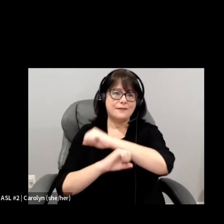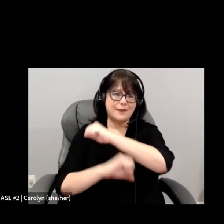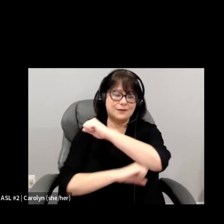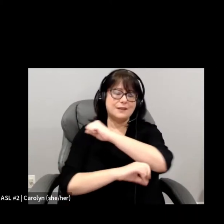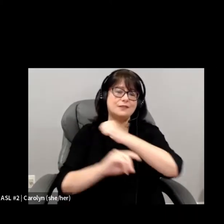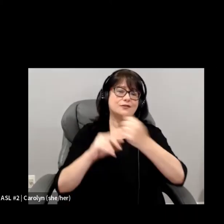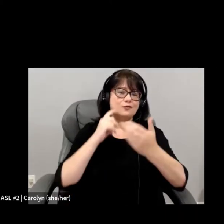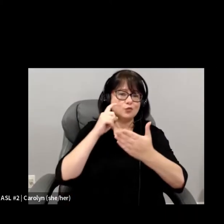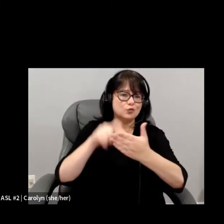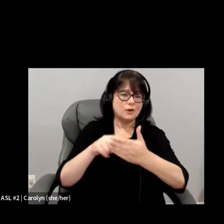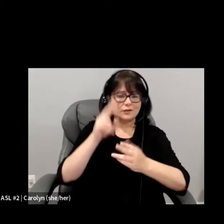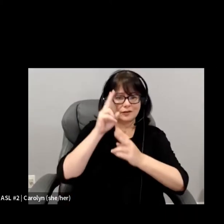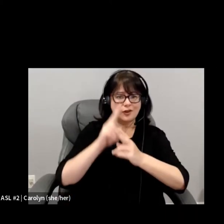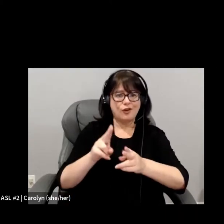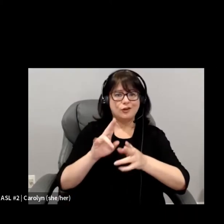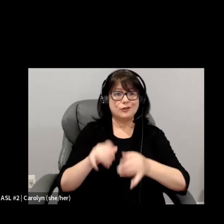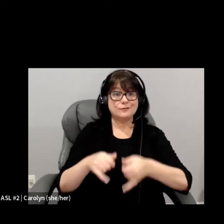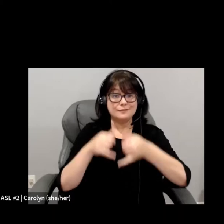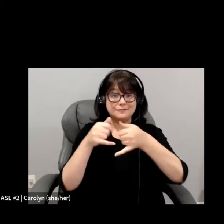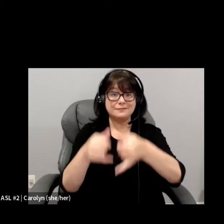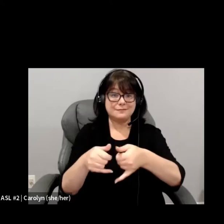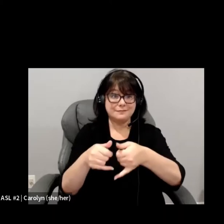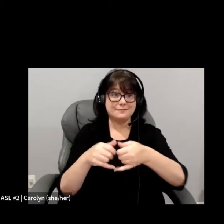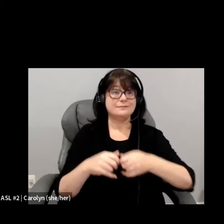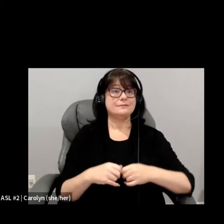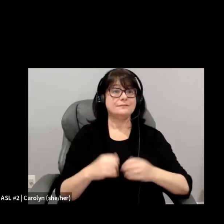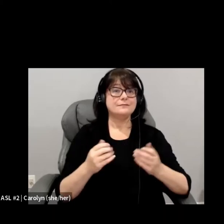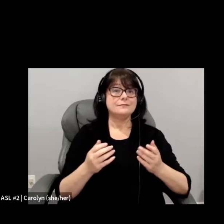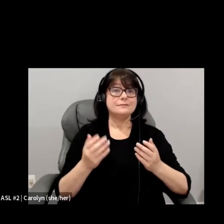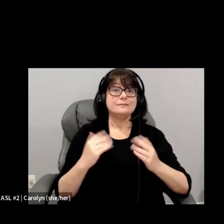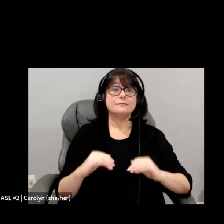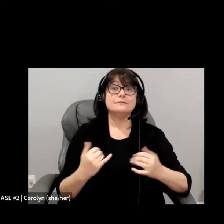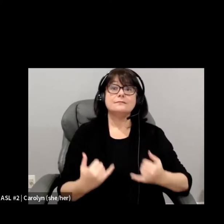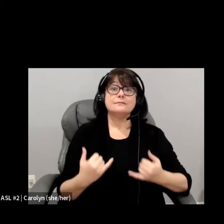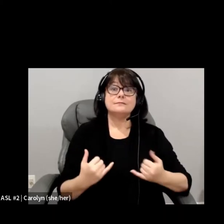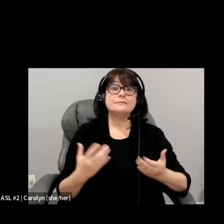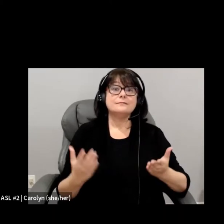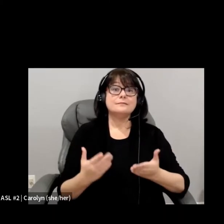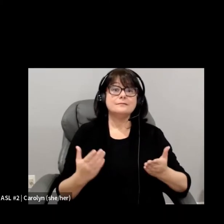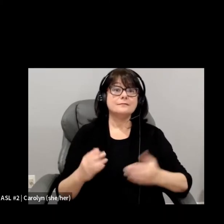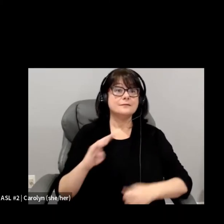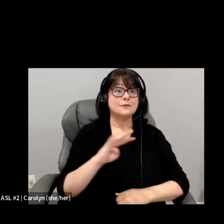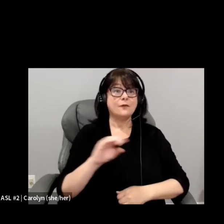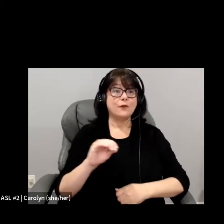TODAY, WE'RE HERE TO CELEBRATE THE 40th ANNIVERSARY OF THE INCLUSION OF DISABILITY IN THE HUMAN